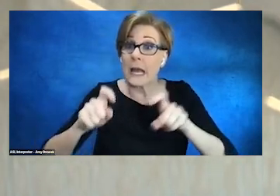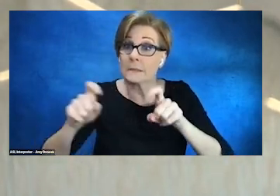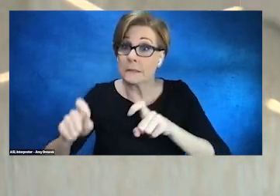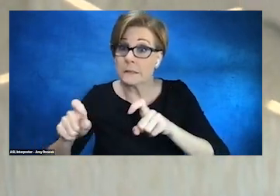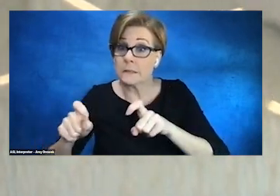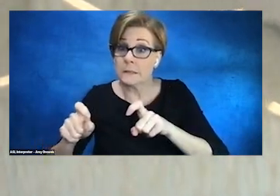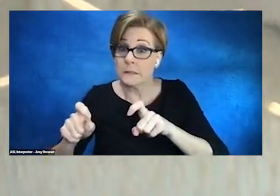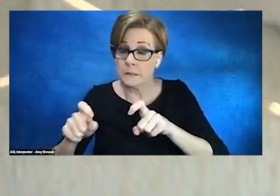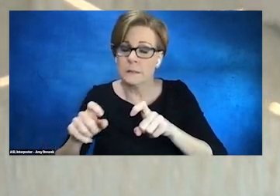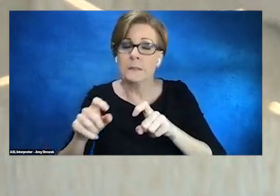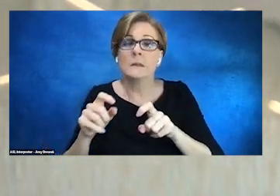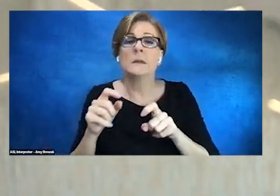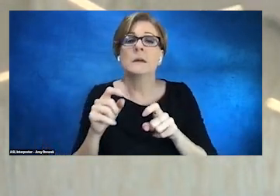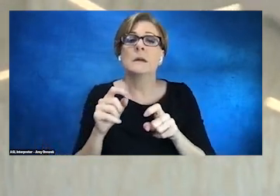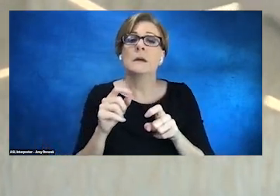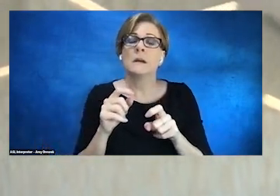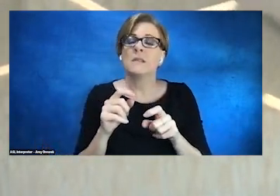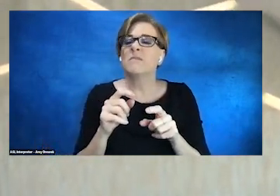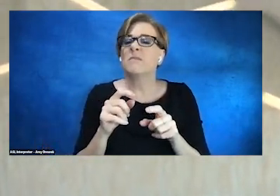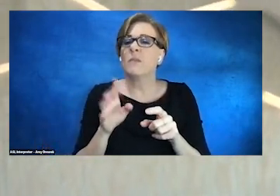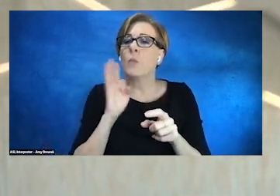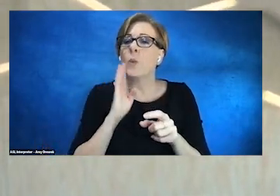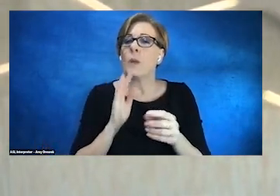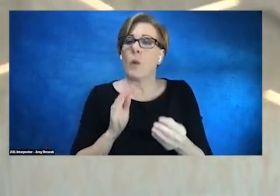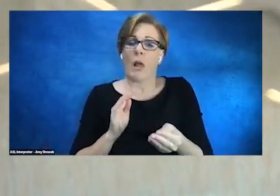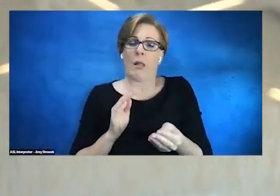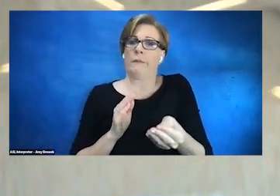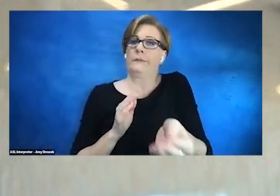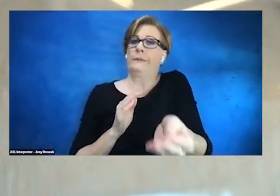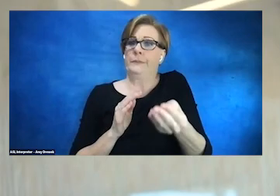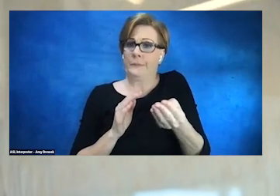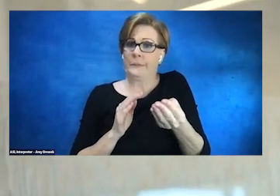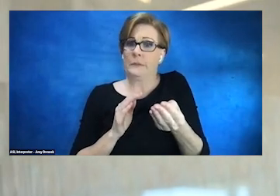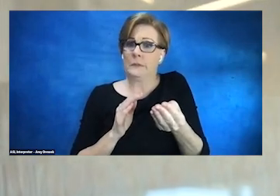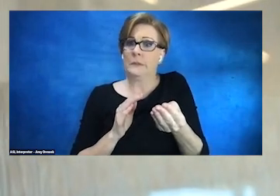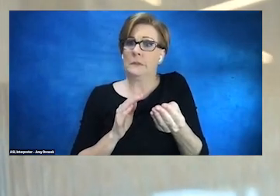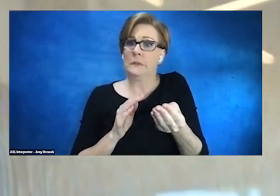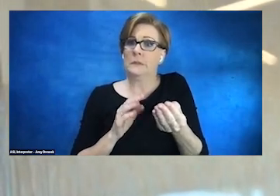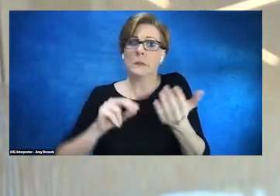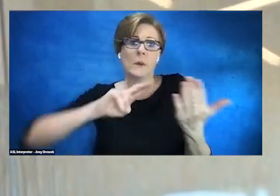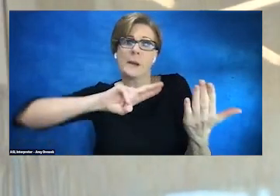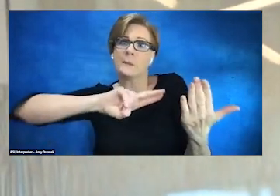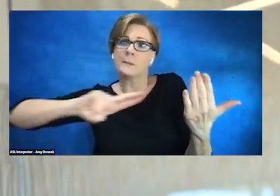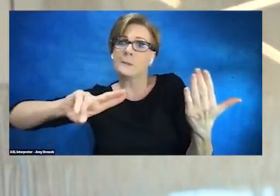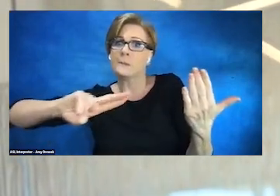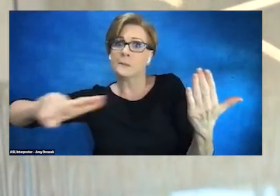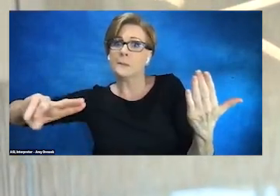tests and post of those few days after the logic and accuracy tests we're fixing those